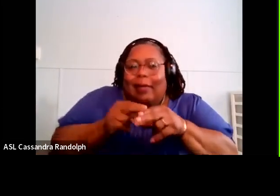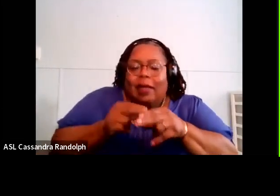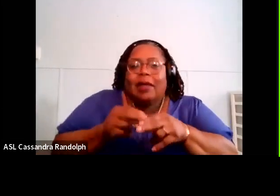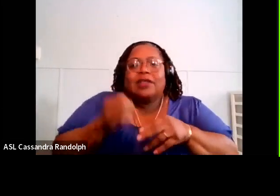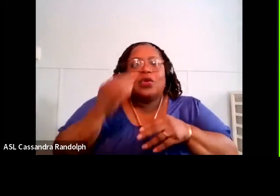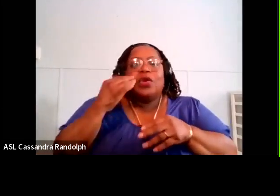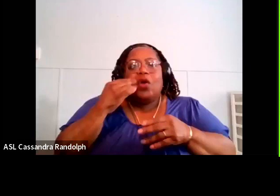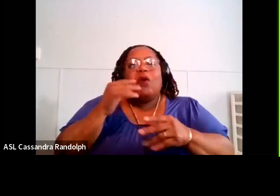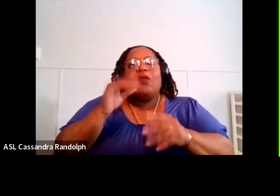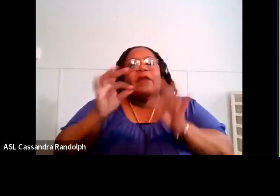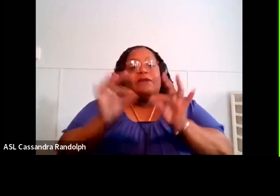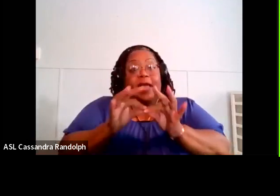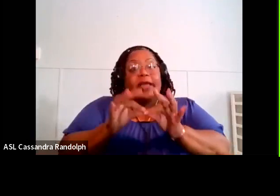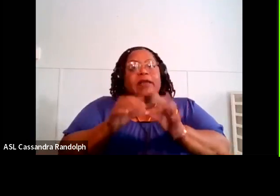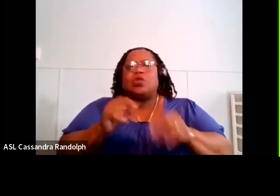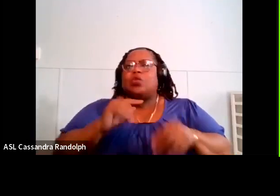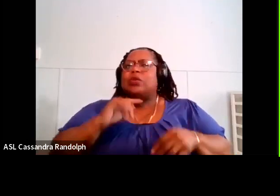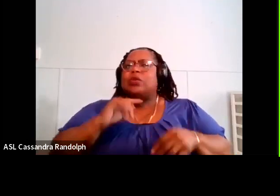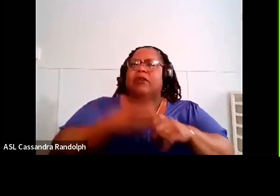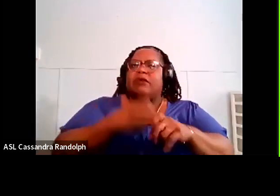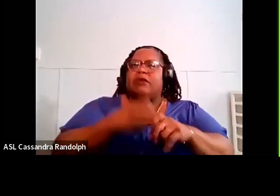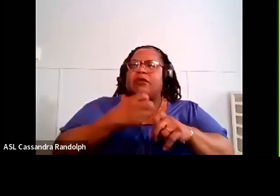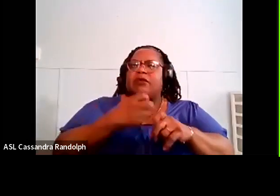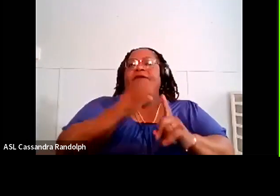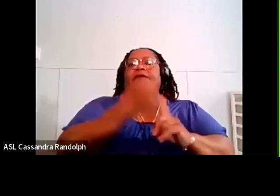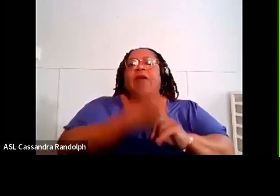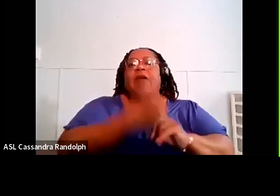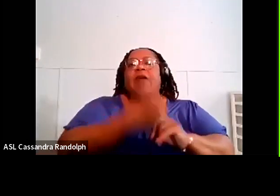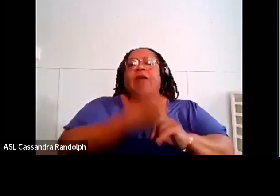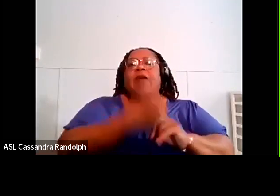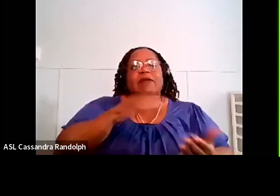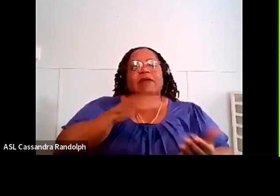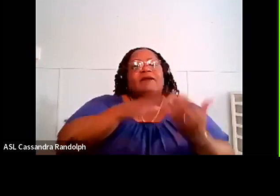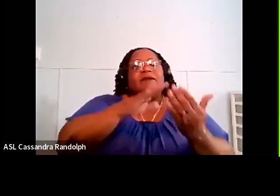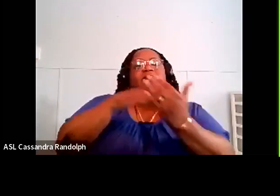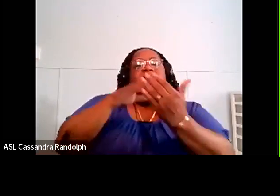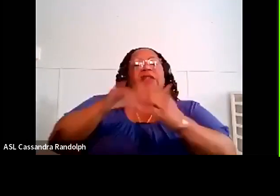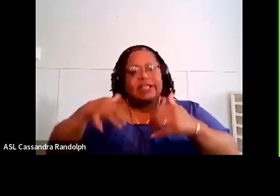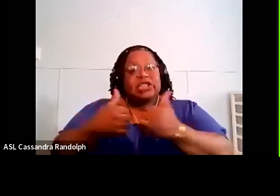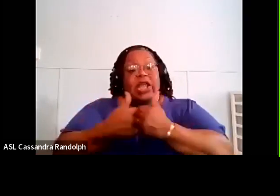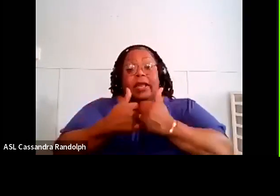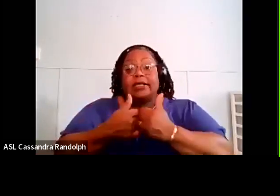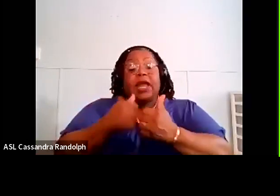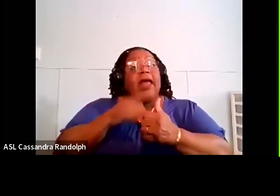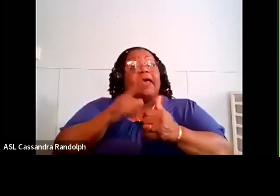this person on blast but they were saying, I been working here for a while they tell me they can't do this job without